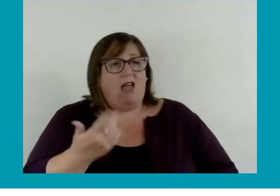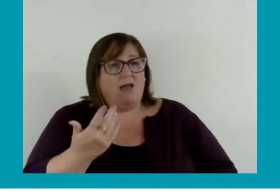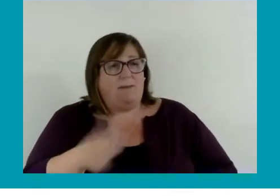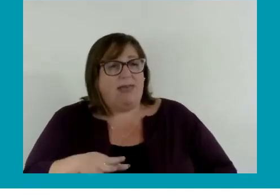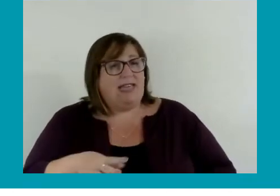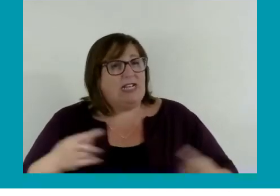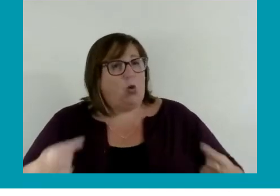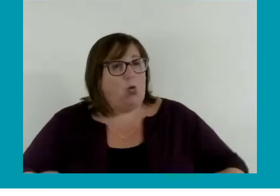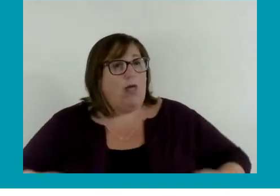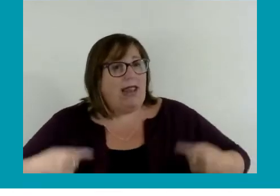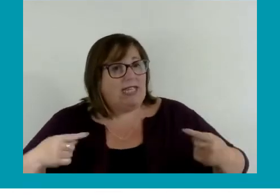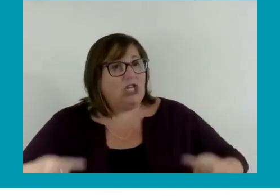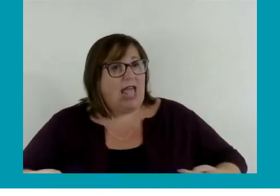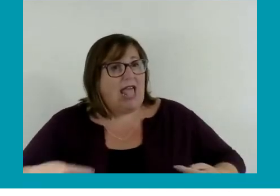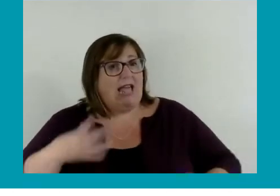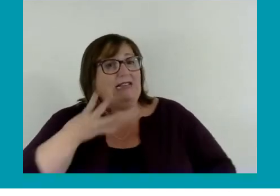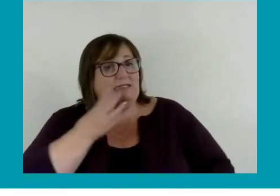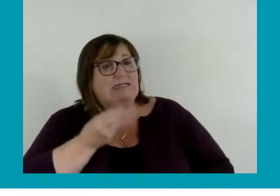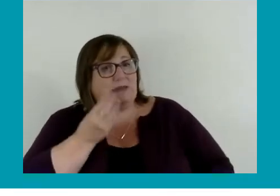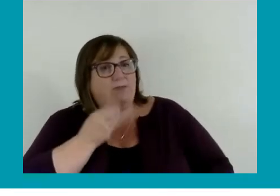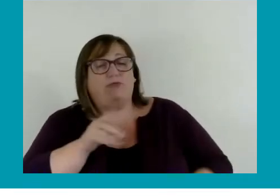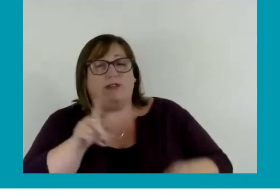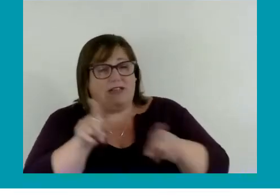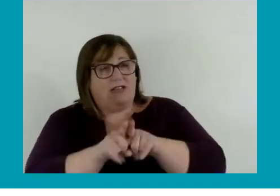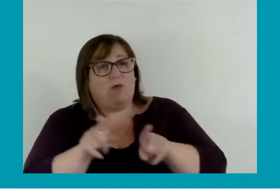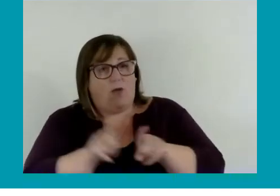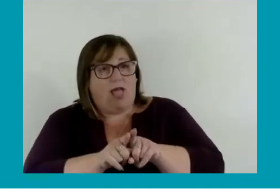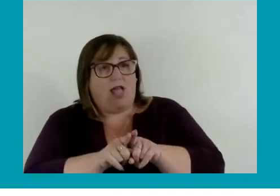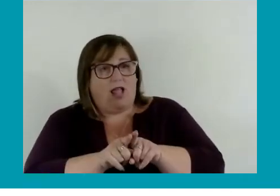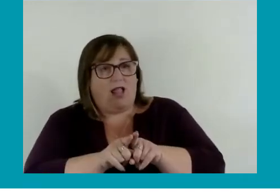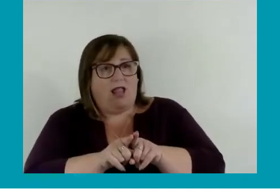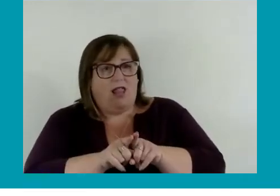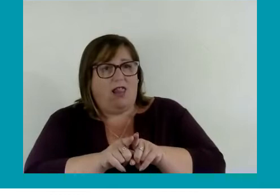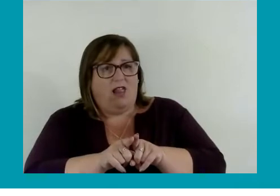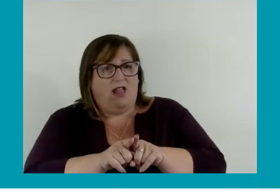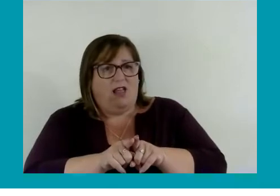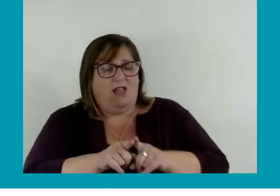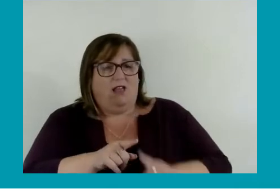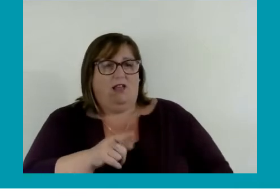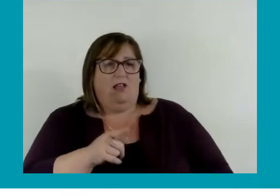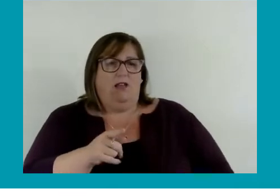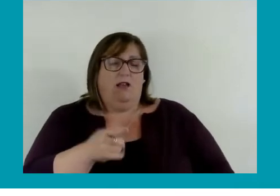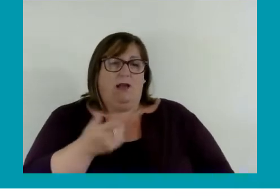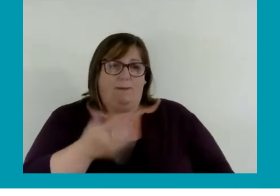faced by employers that would i was sitting there thinking i could do